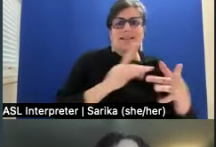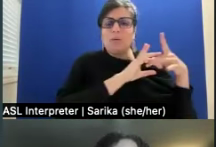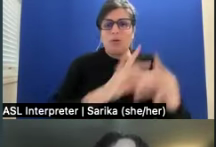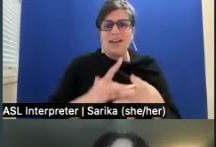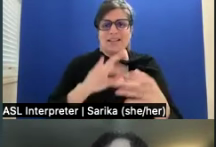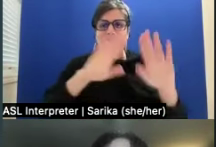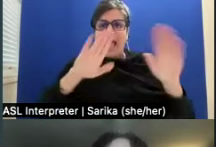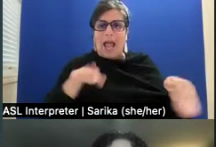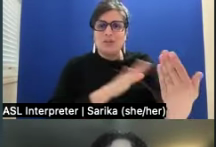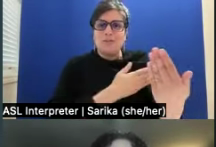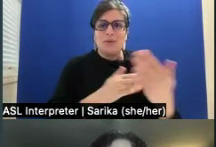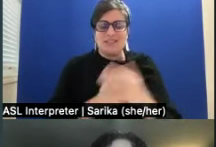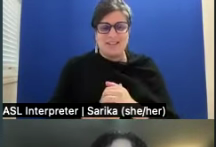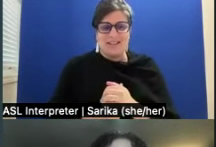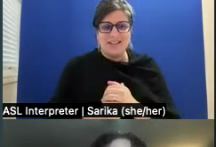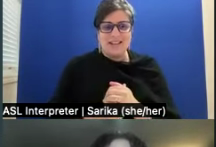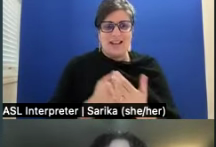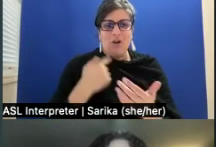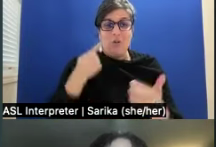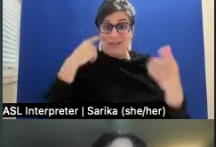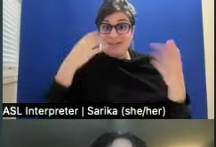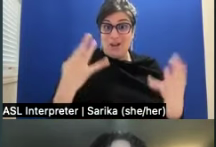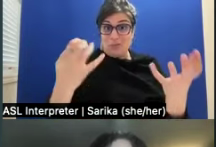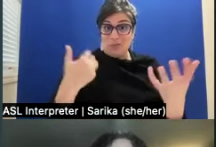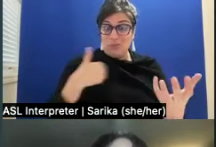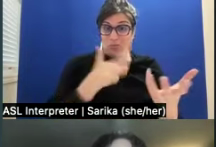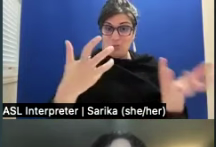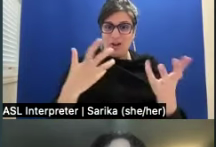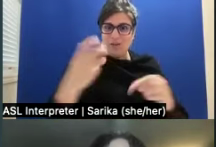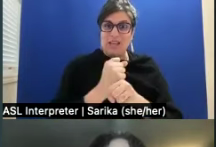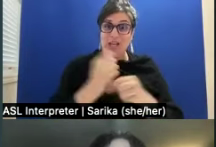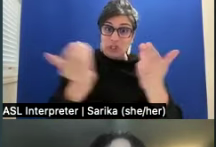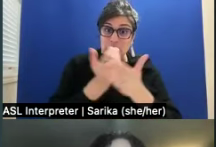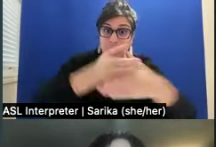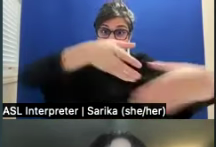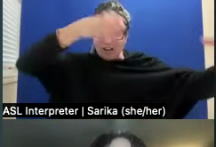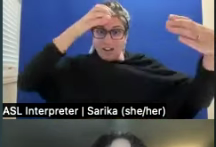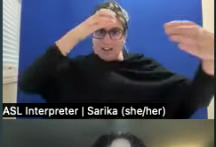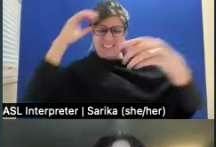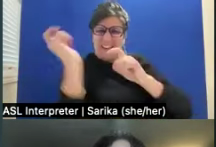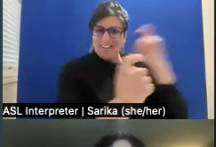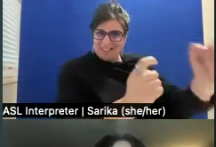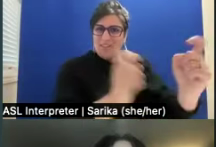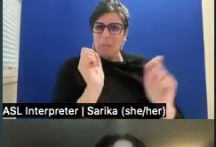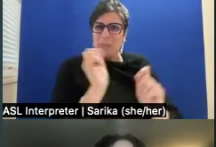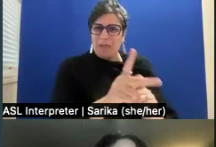And we decided we wanted to make new knowledge out of that and give that knowledge back to the people who had shared it with us.